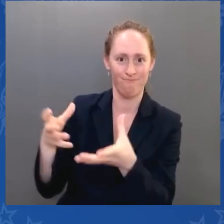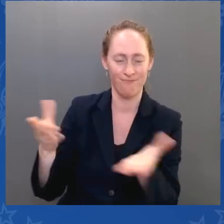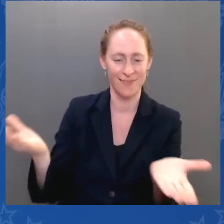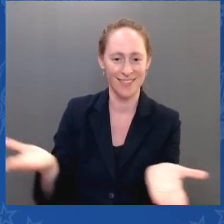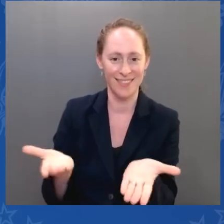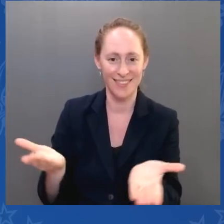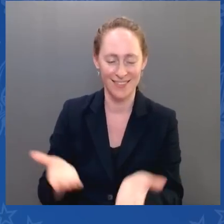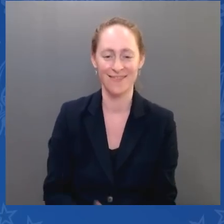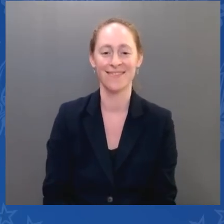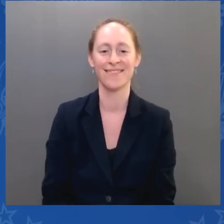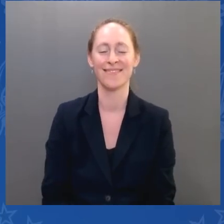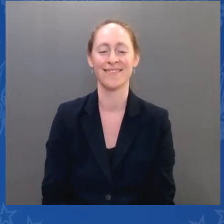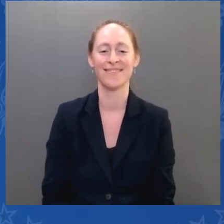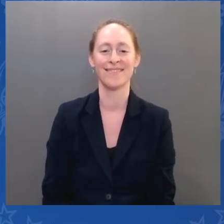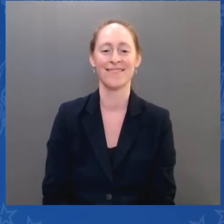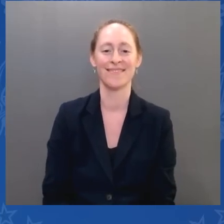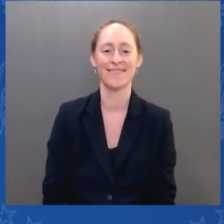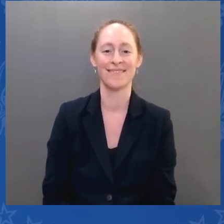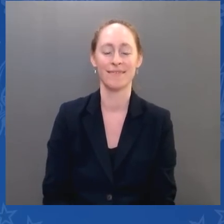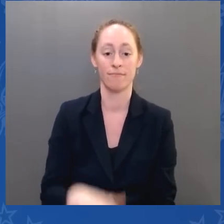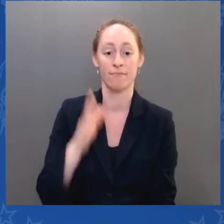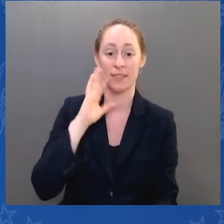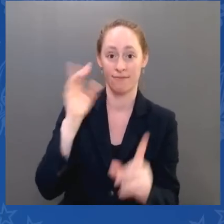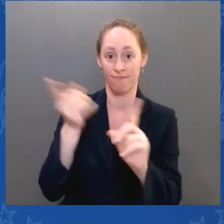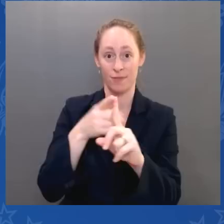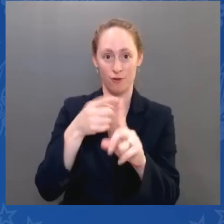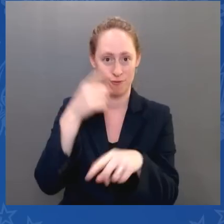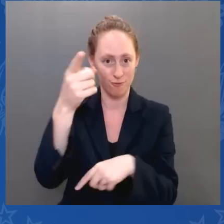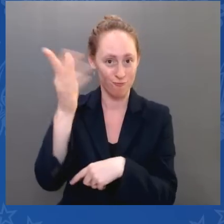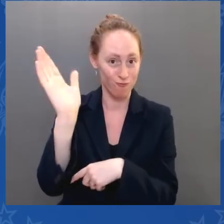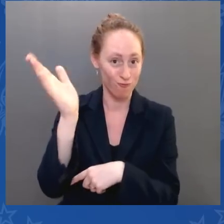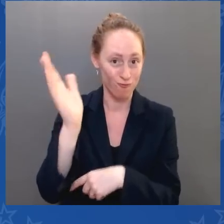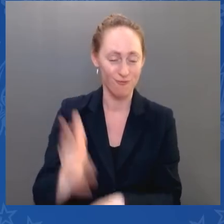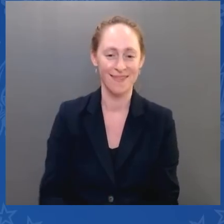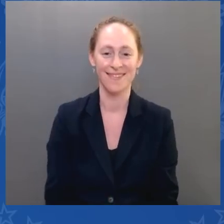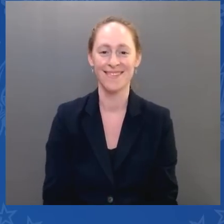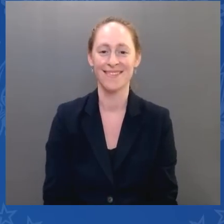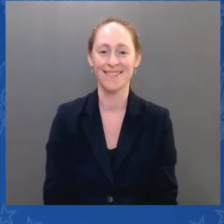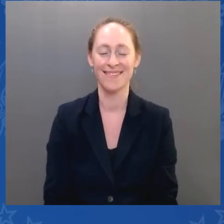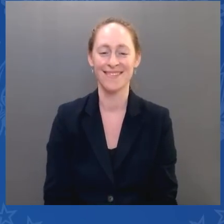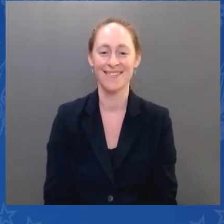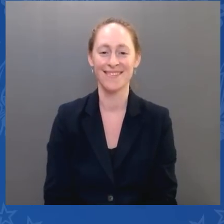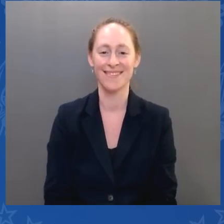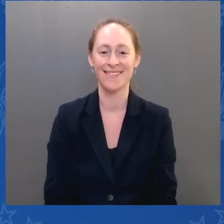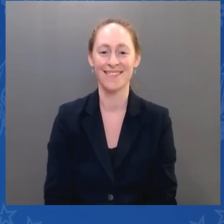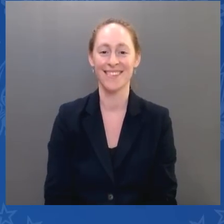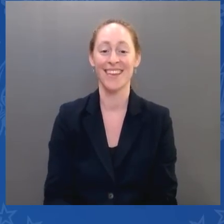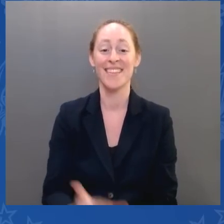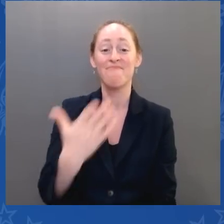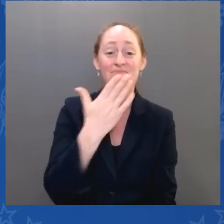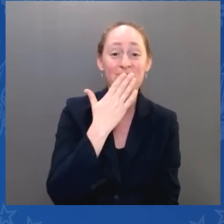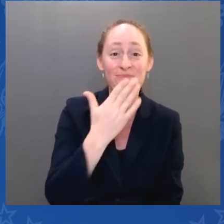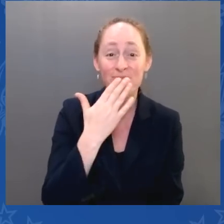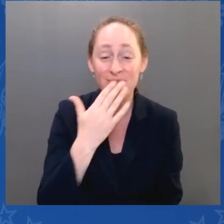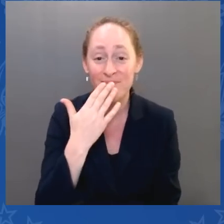Let me start by apologizing -- my voice. I'm feeling much better than I sound. You know, we're meeting today on gas prices,